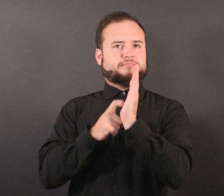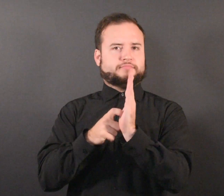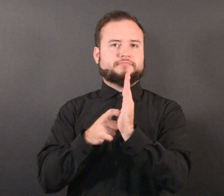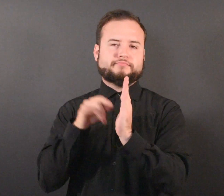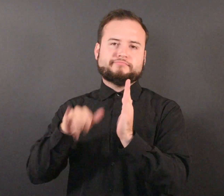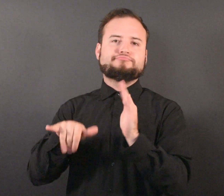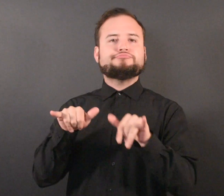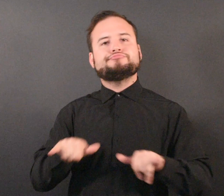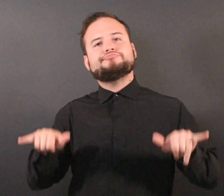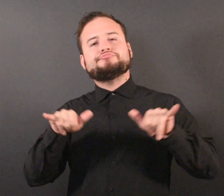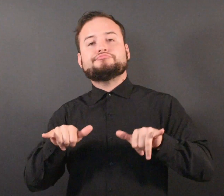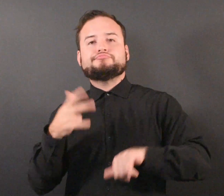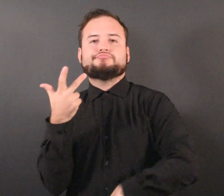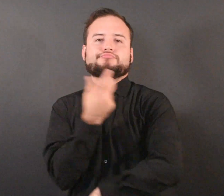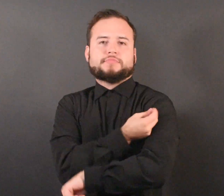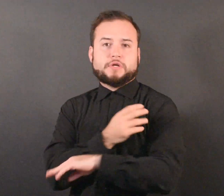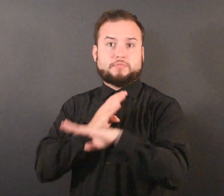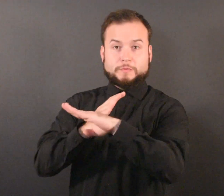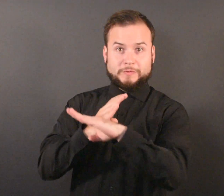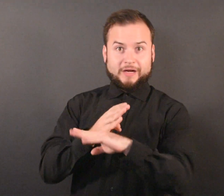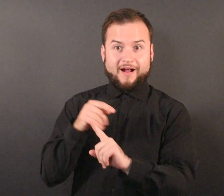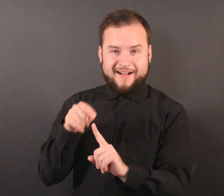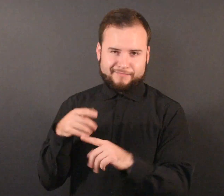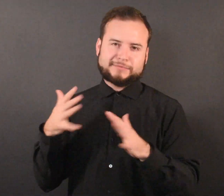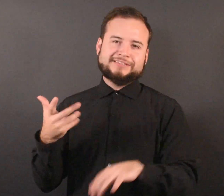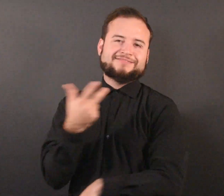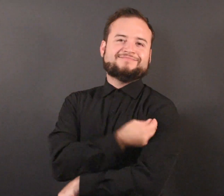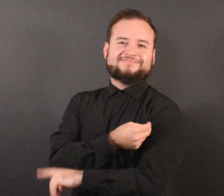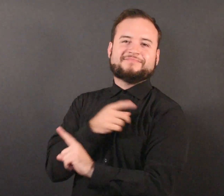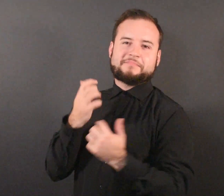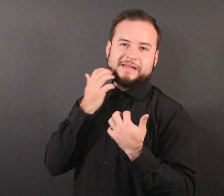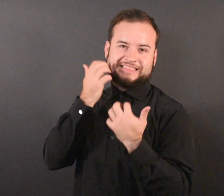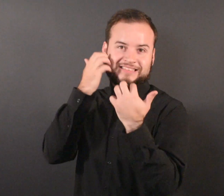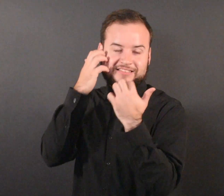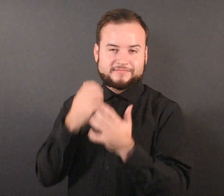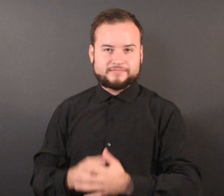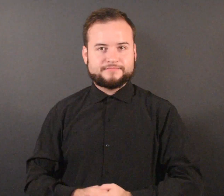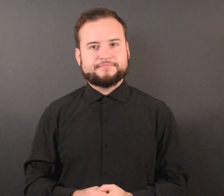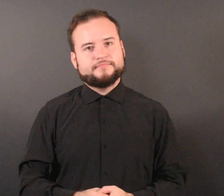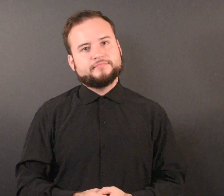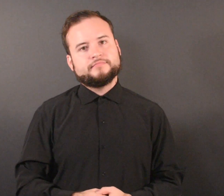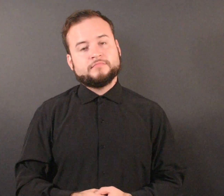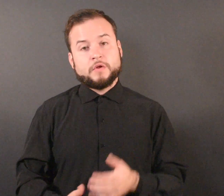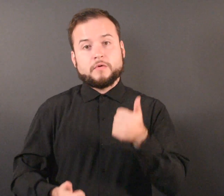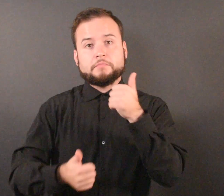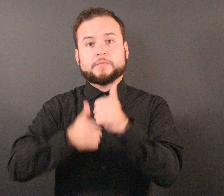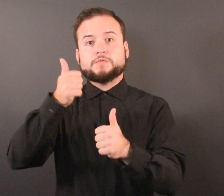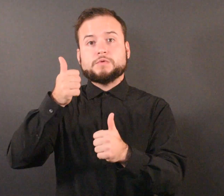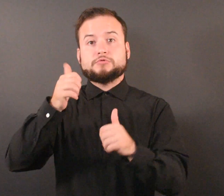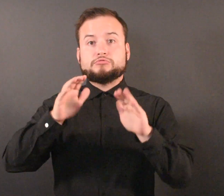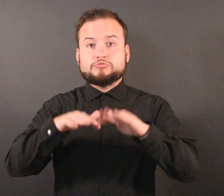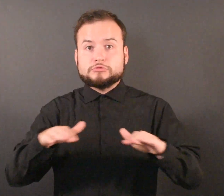Most of the children involved were isolated when symptoms started,